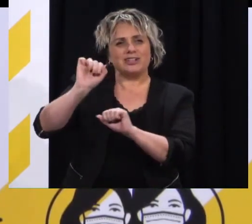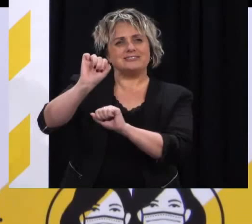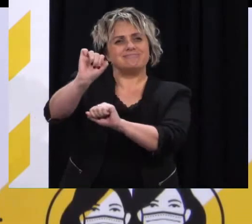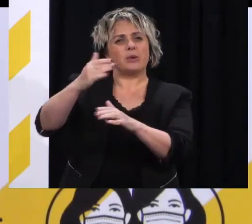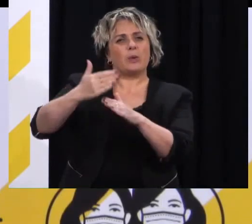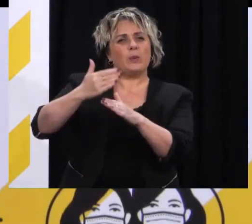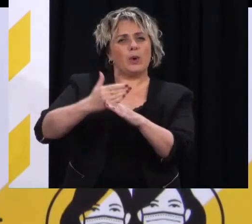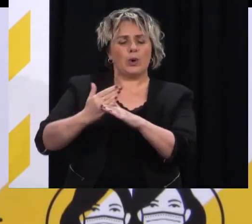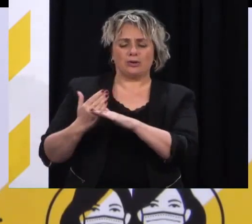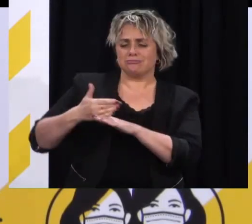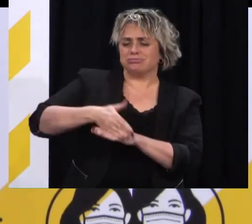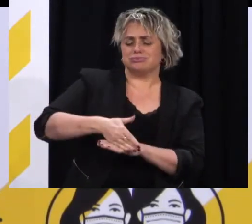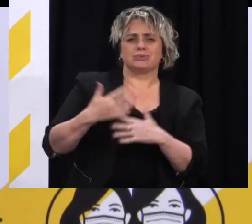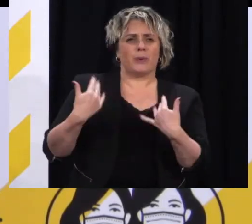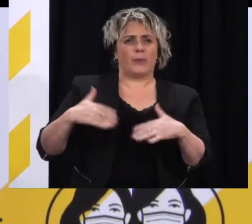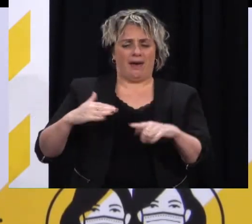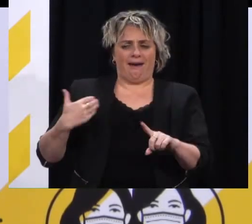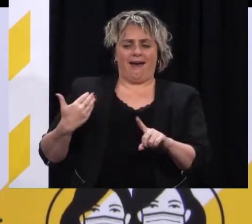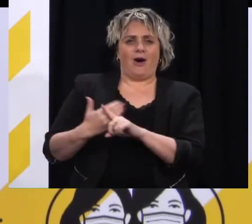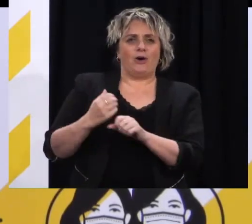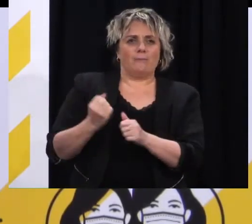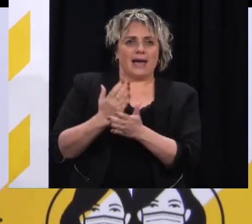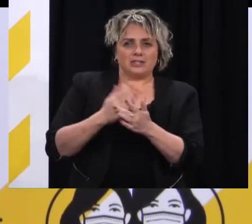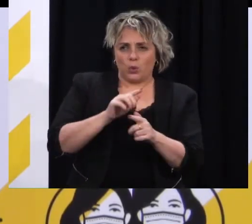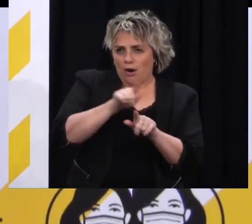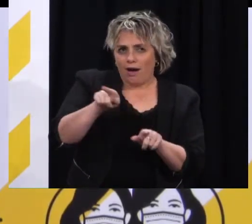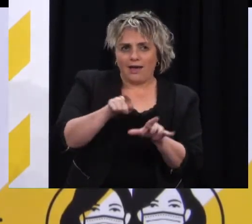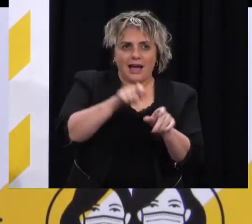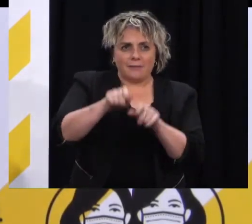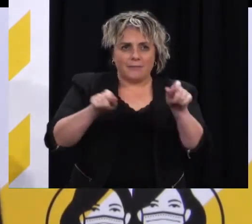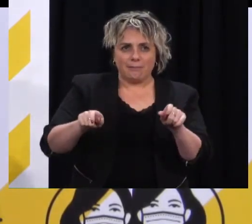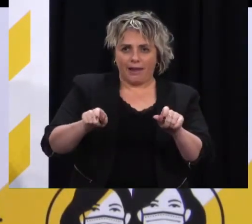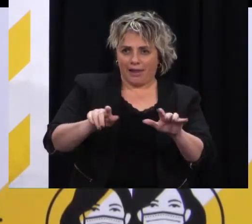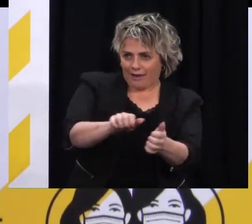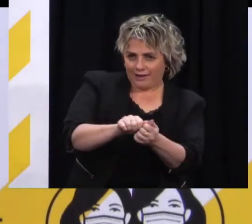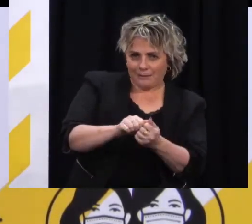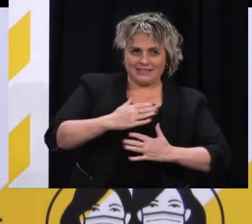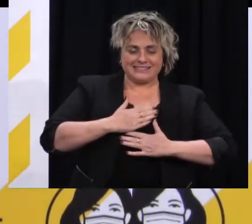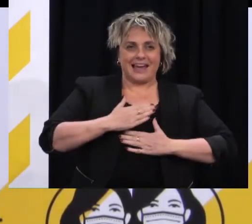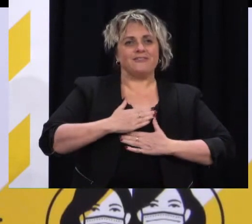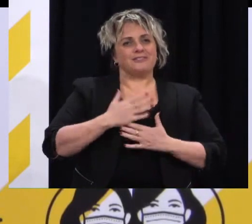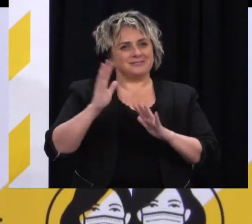Bubble Gum Team up in South Auckland who've been doing amazing work to support and train young people in their